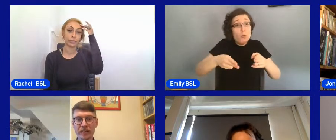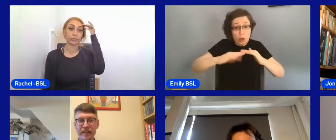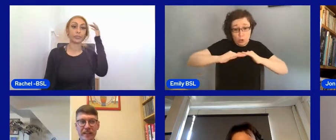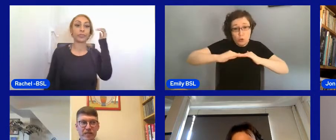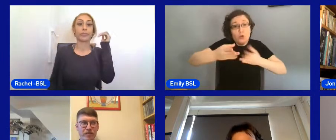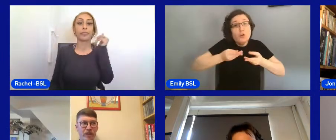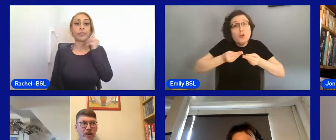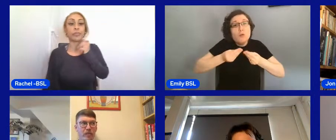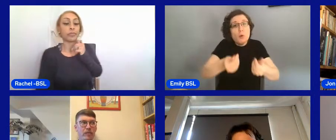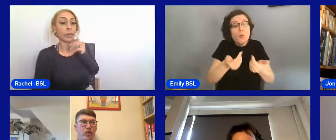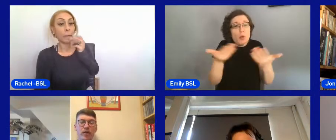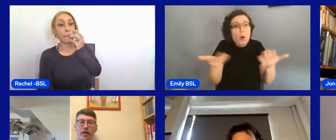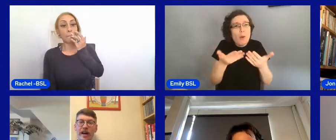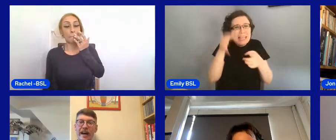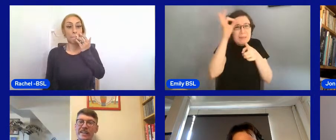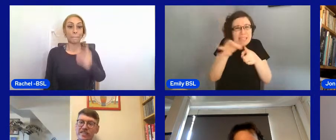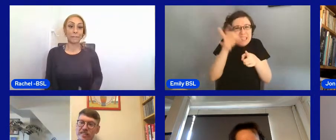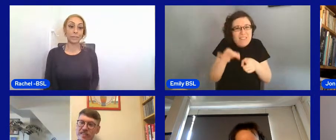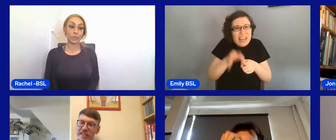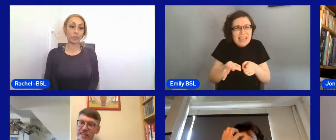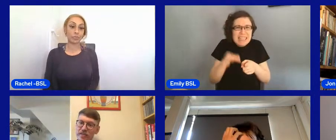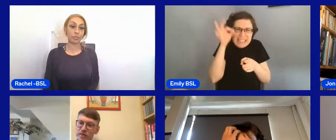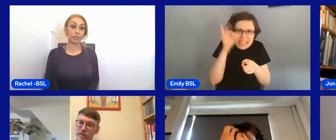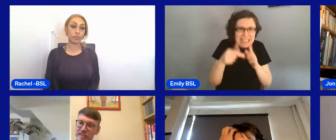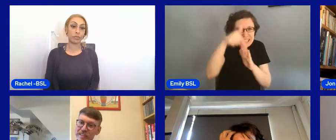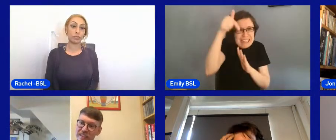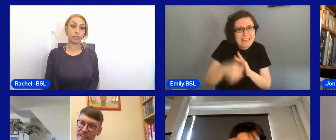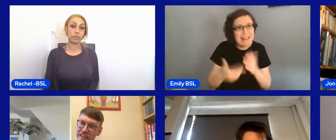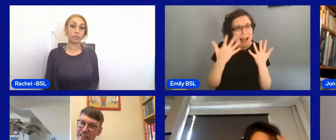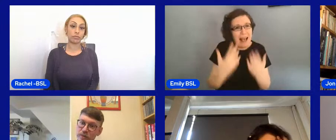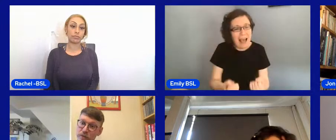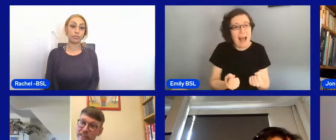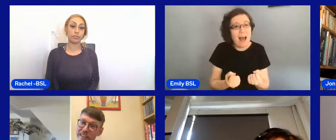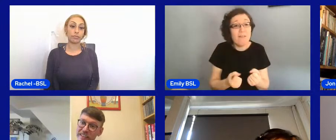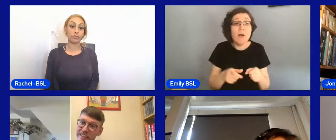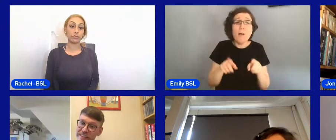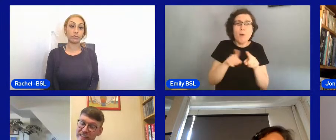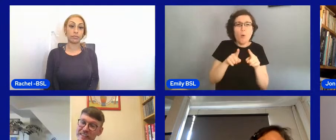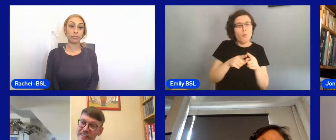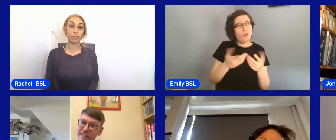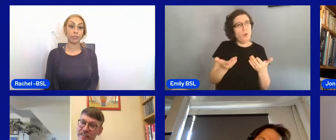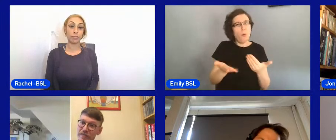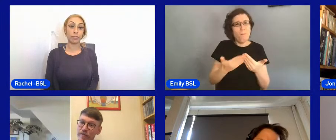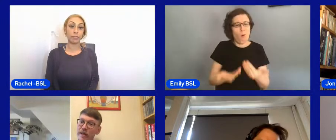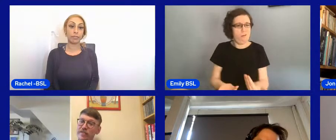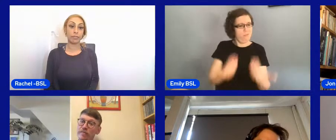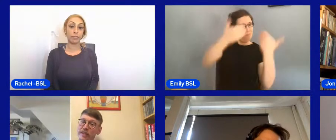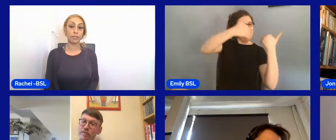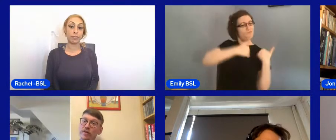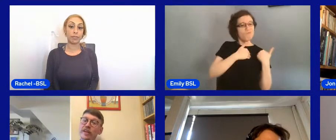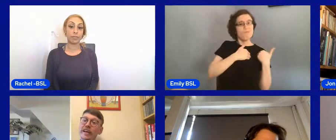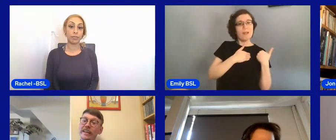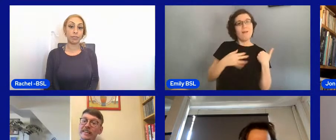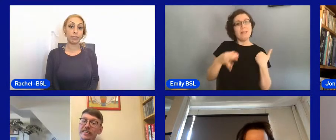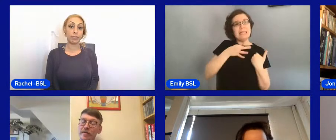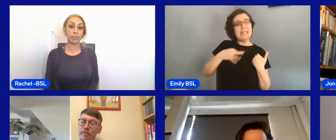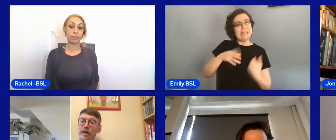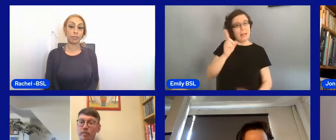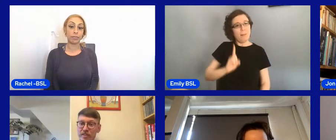give a bit more agency to the city and authenticity. This information is being communicated to Bristol, for Bristol.